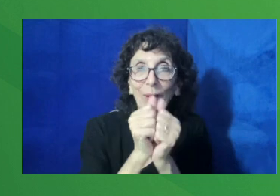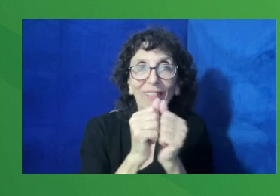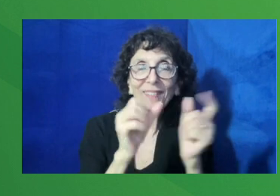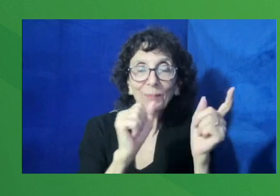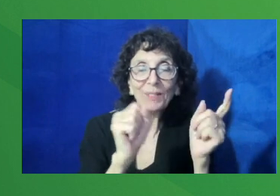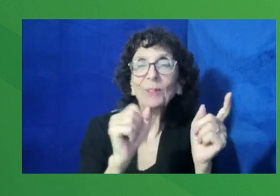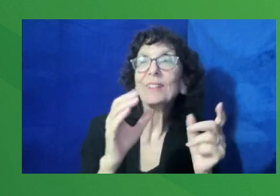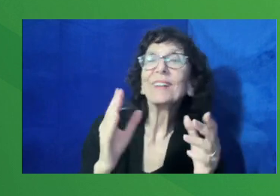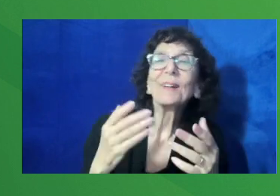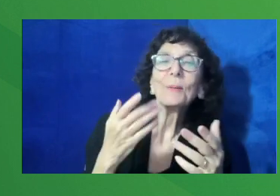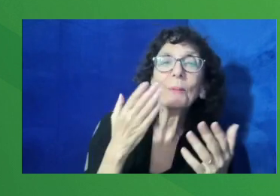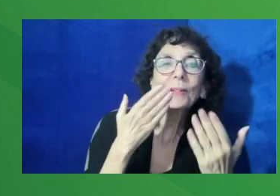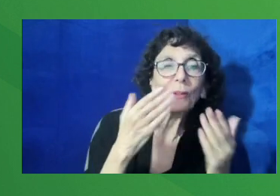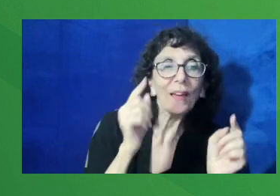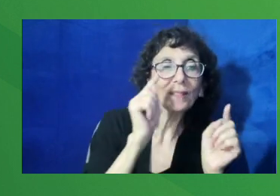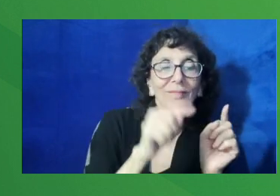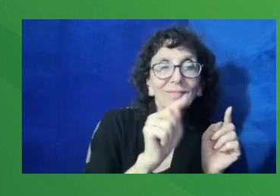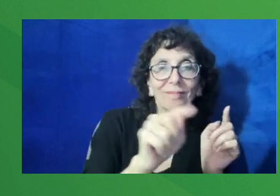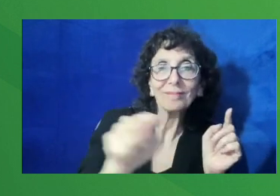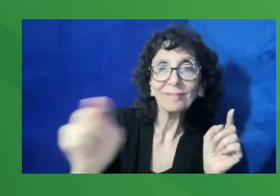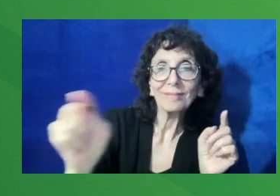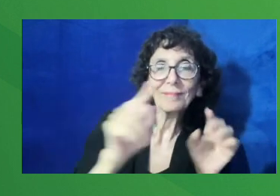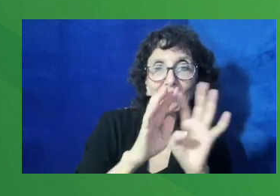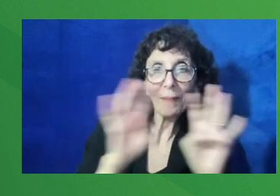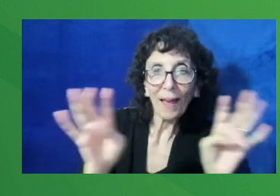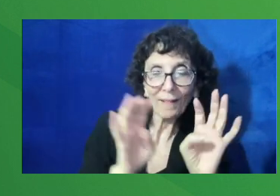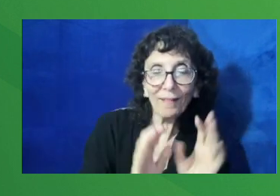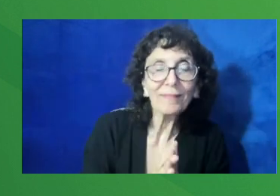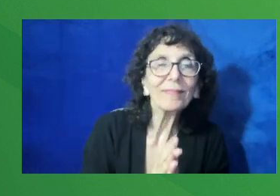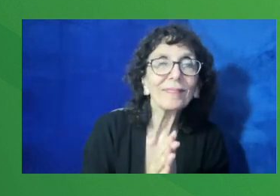we do wanna thank each of you, our panelists, for sharing your insights and thoughts today.